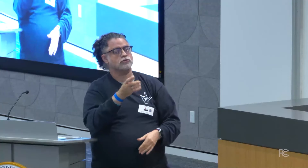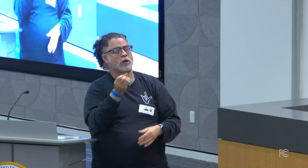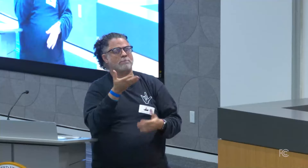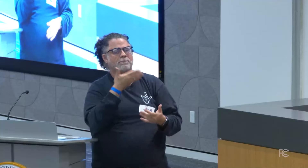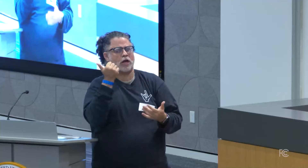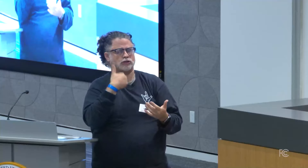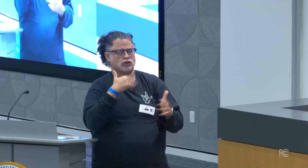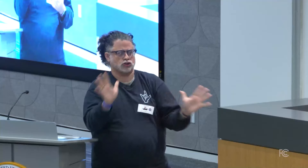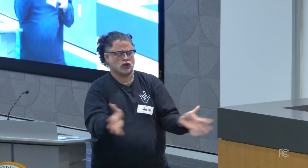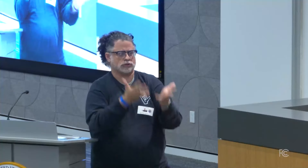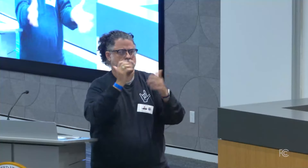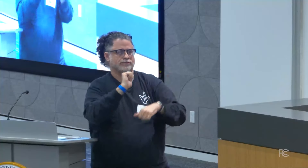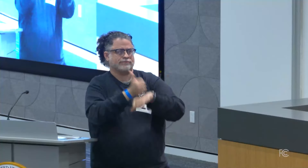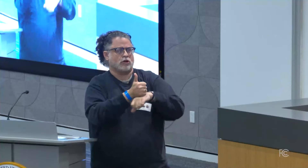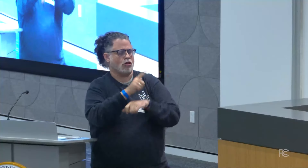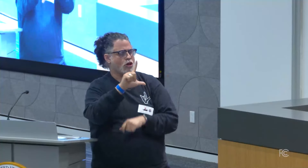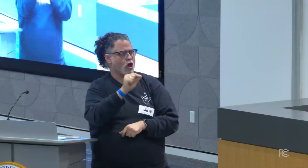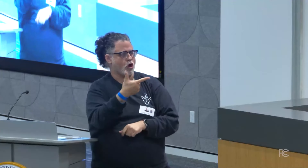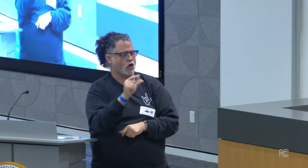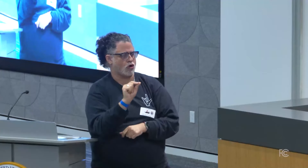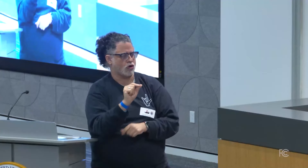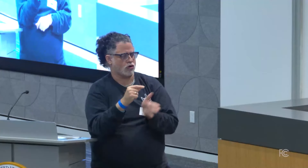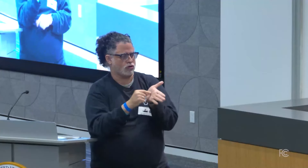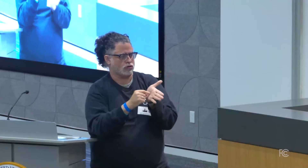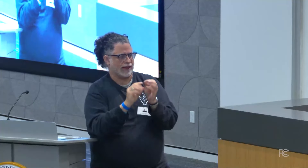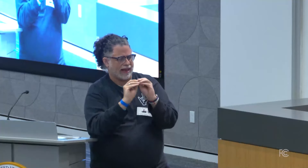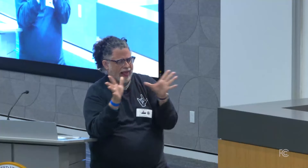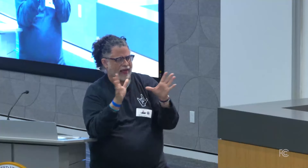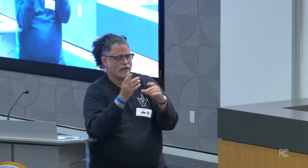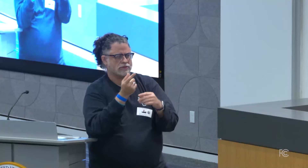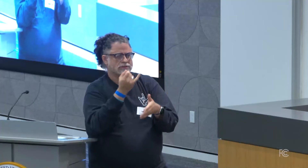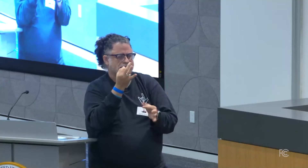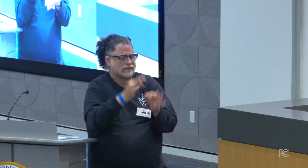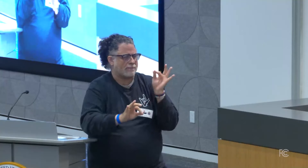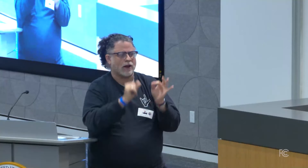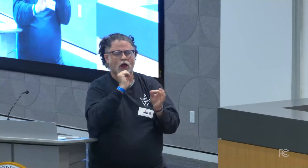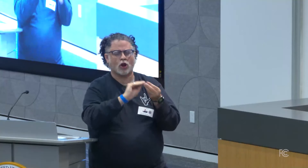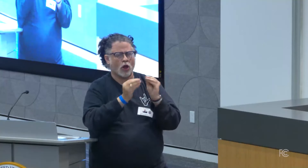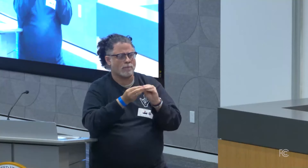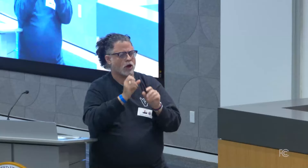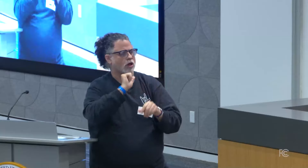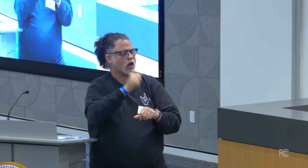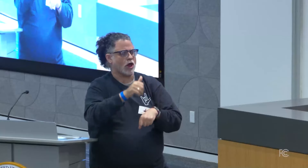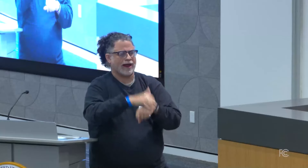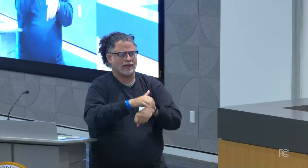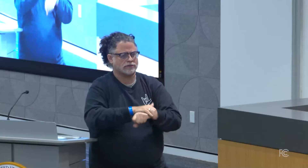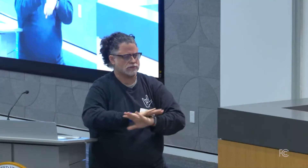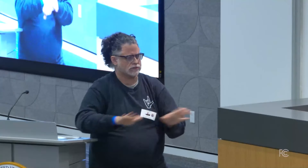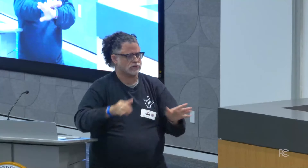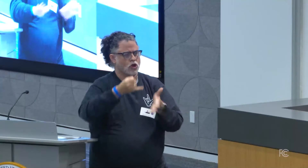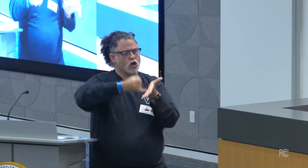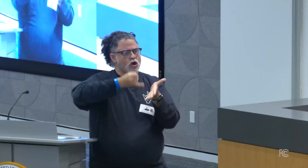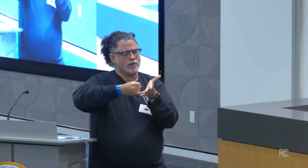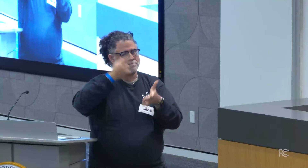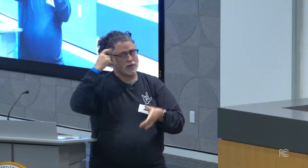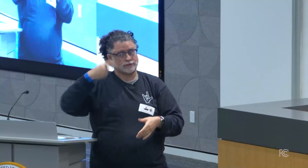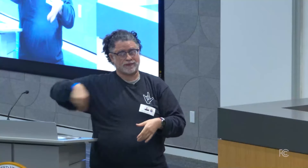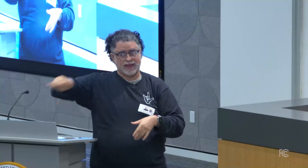IN-PERSON INTERPRETING NEED WHICH IS AN ISSUE. AND DVC MIGHT BE GREAT AS AN OPTION FOR THAT. BUT IT DOES REQUIRE A LOT OF